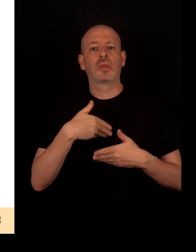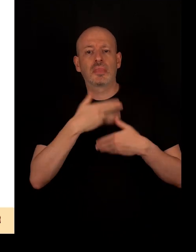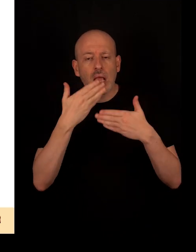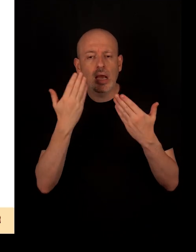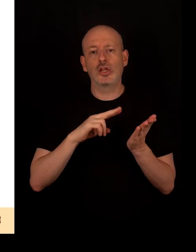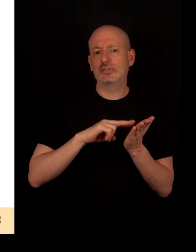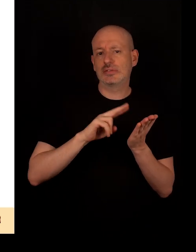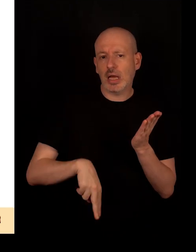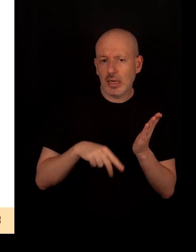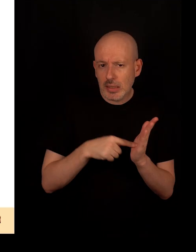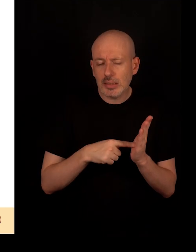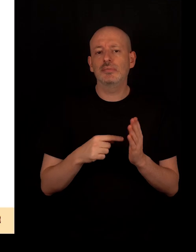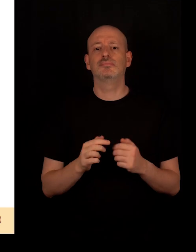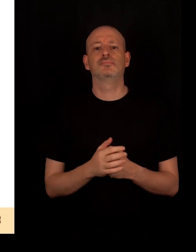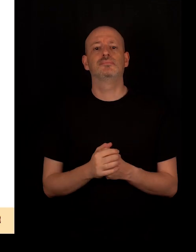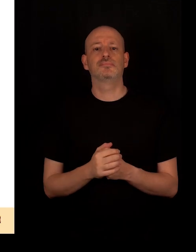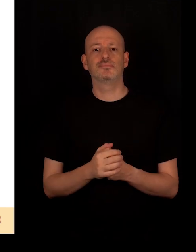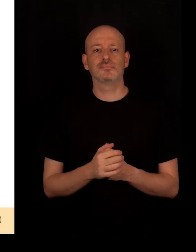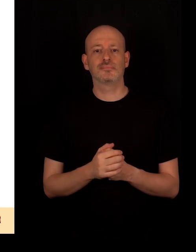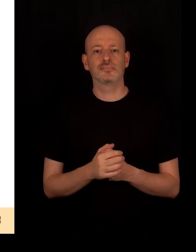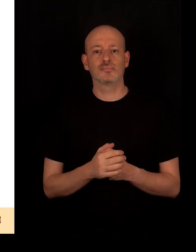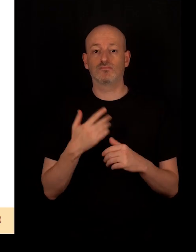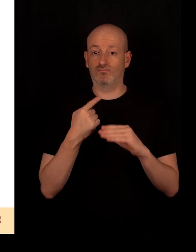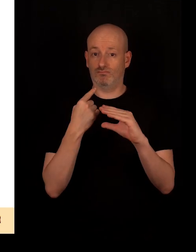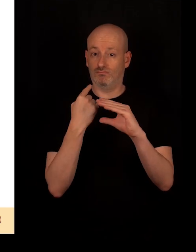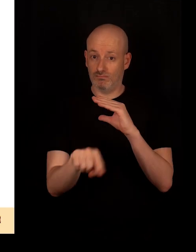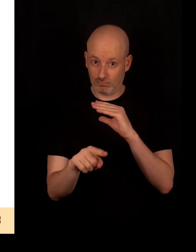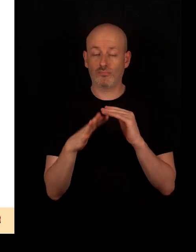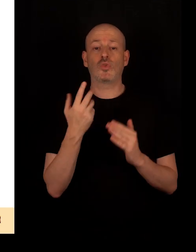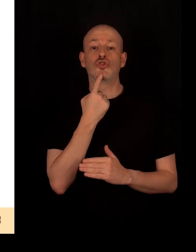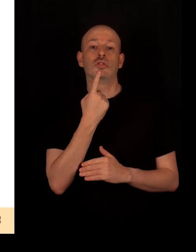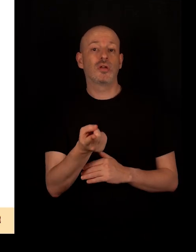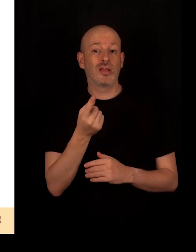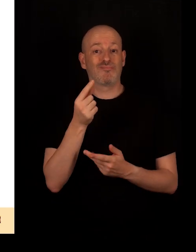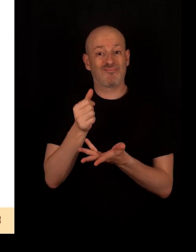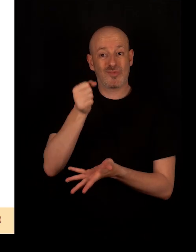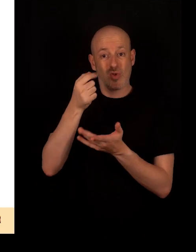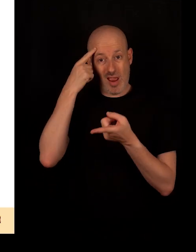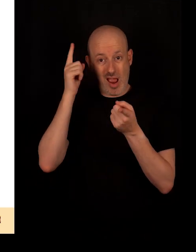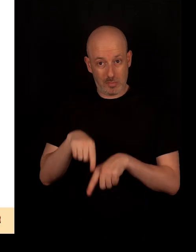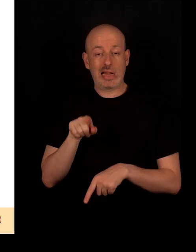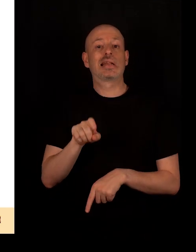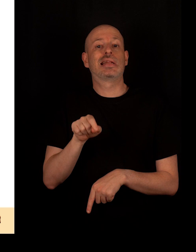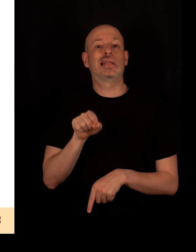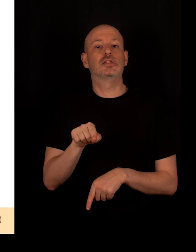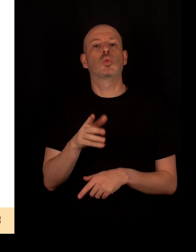the days and to sign it. We will send it to you, as I said, with the grant agreement and this needs to